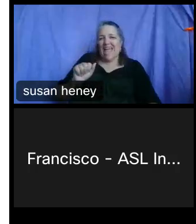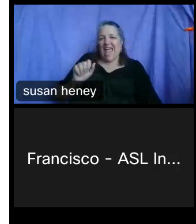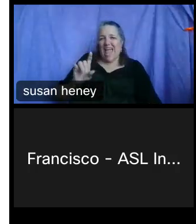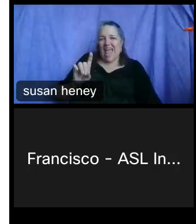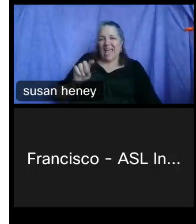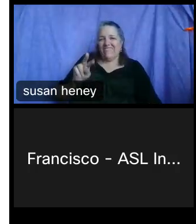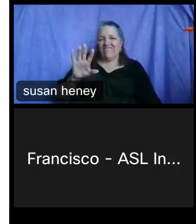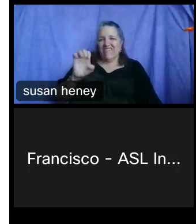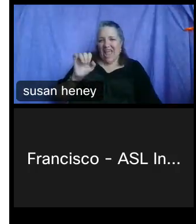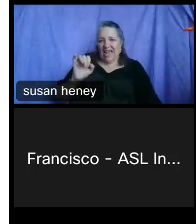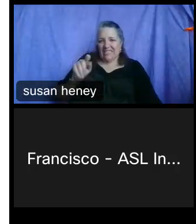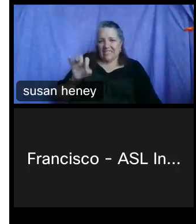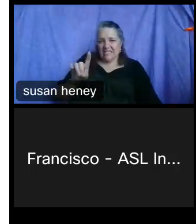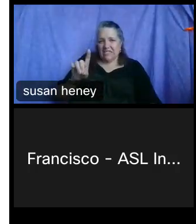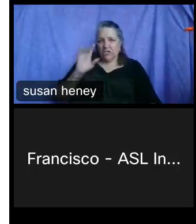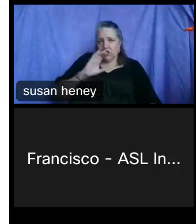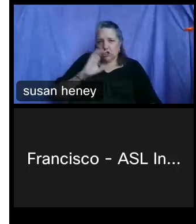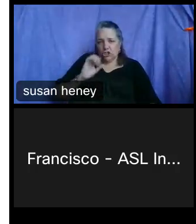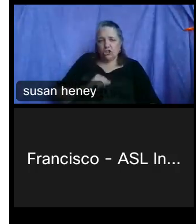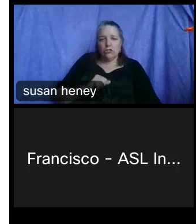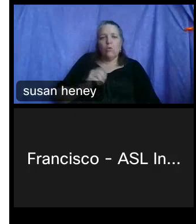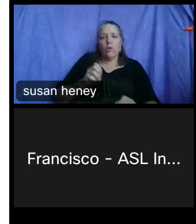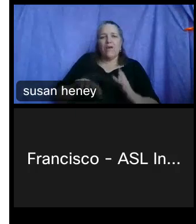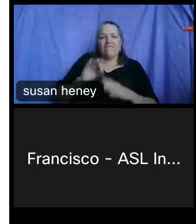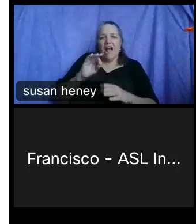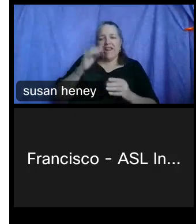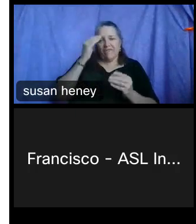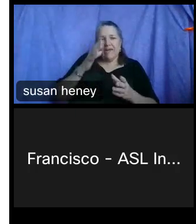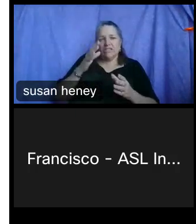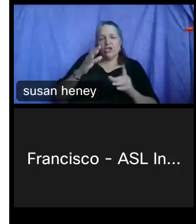objective here is to find data for the Asian population in Montgomery County, Pennsylvania.